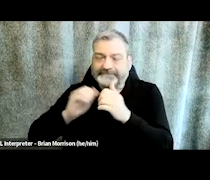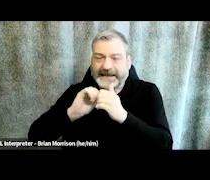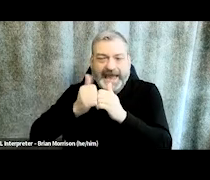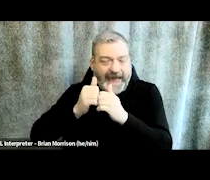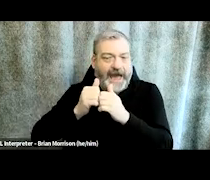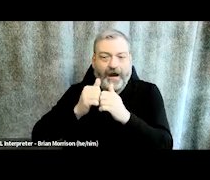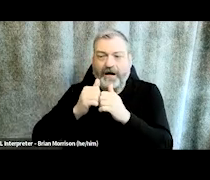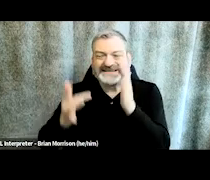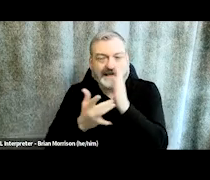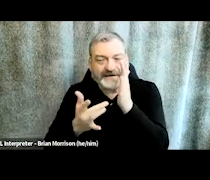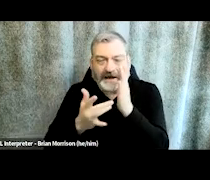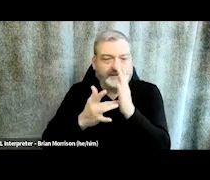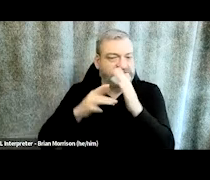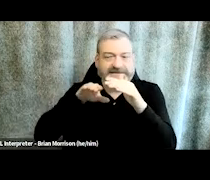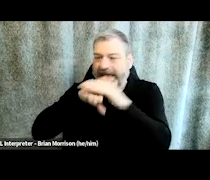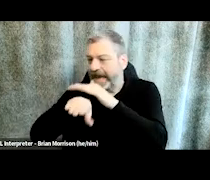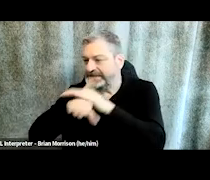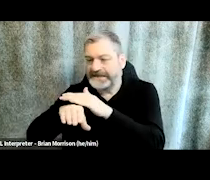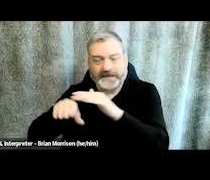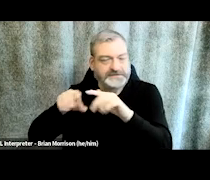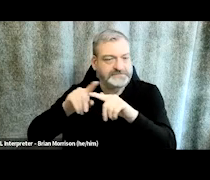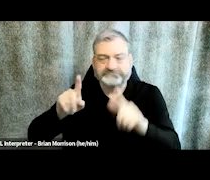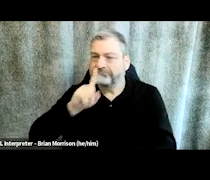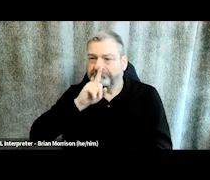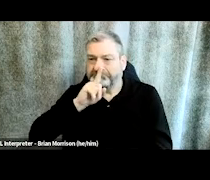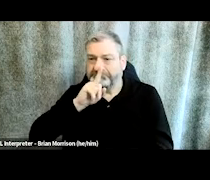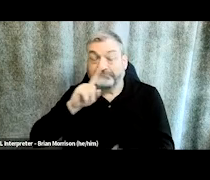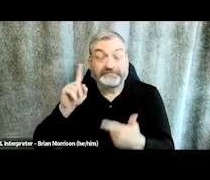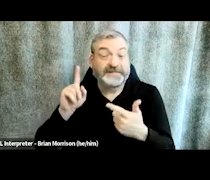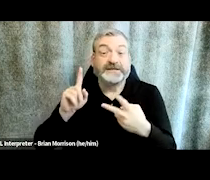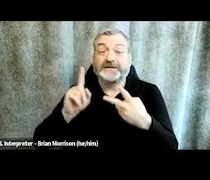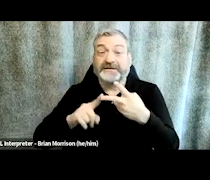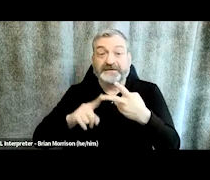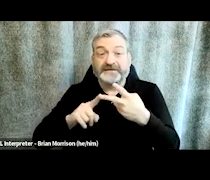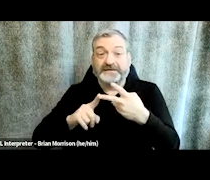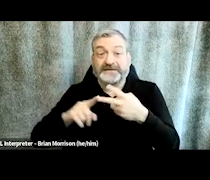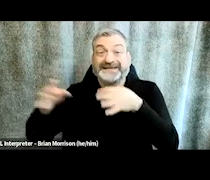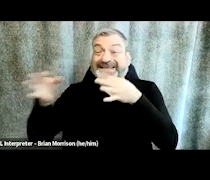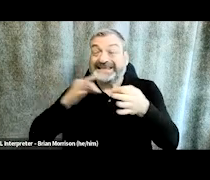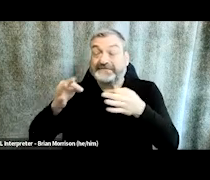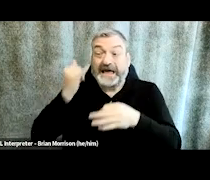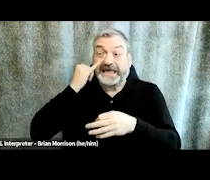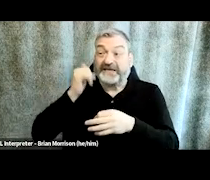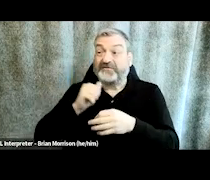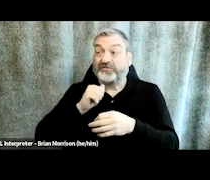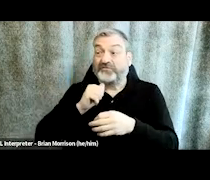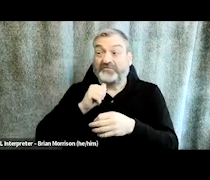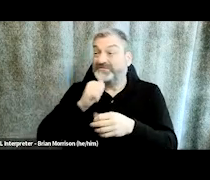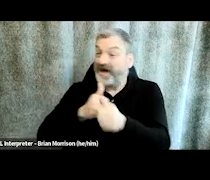be, and it doesn't prescribe any consequences for not meeting this law.